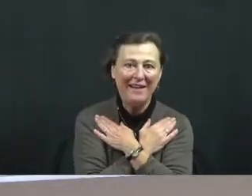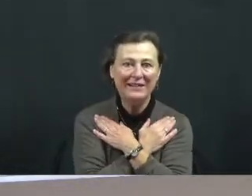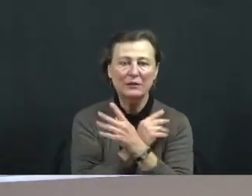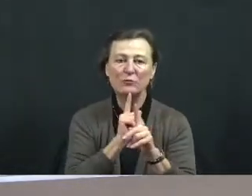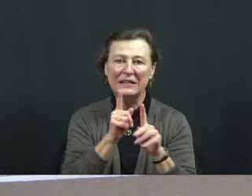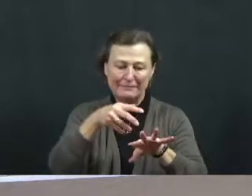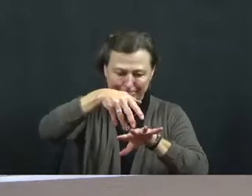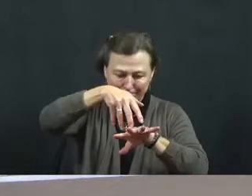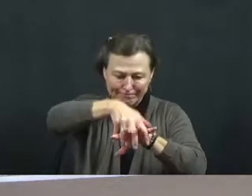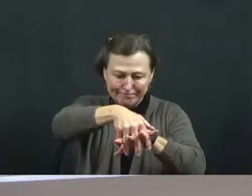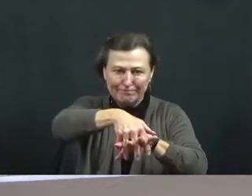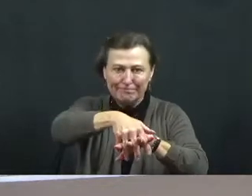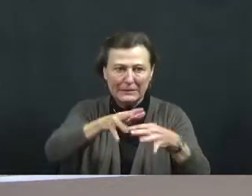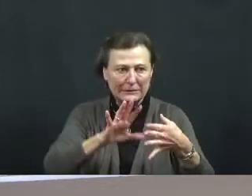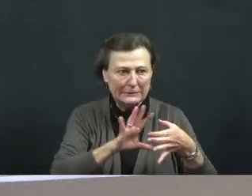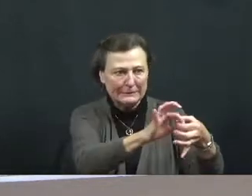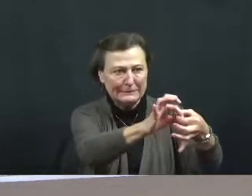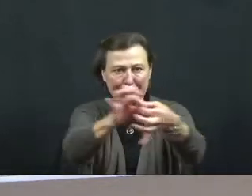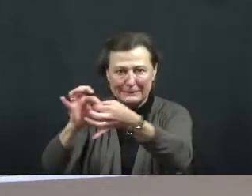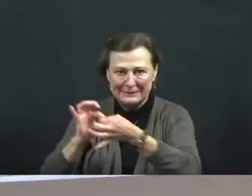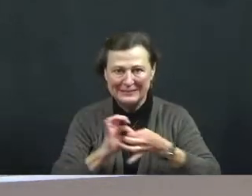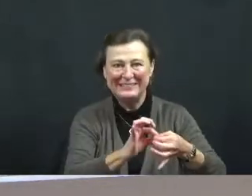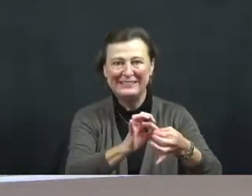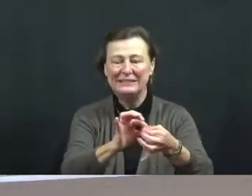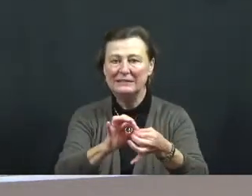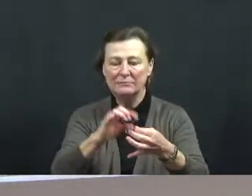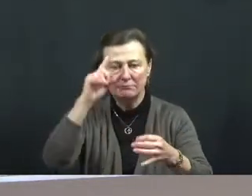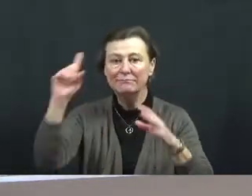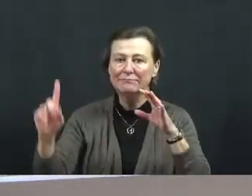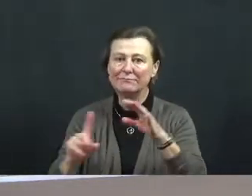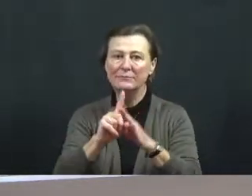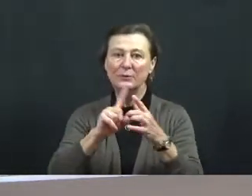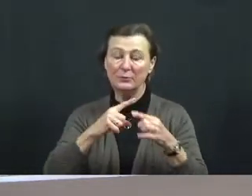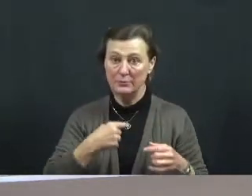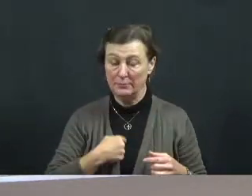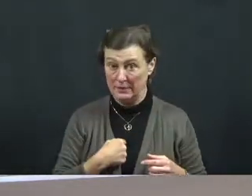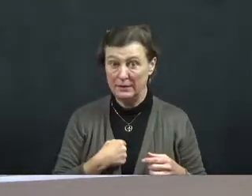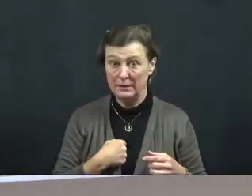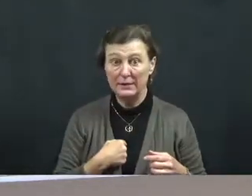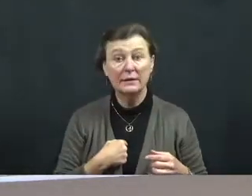And so, it has occurred to me, it has occurred to me, that this might be a good time for